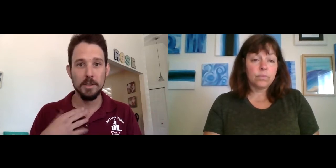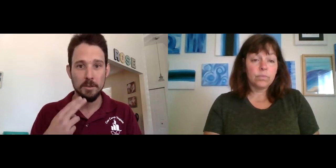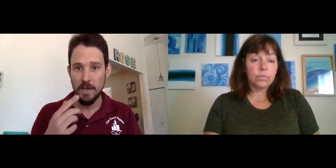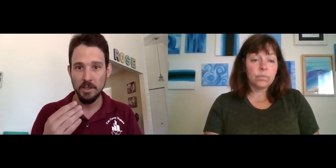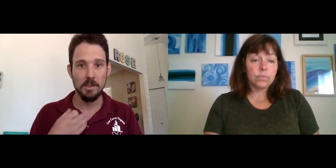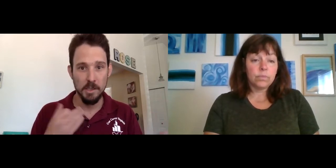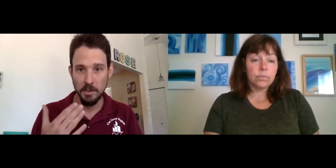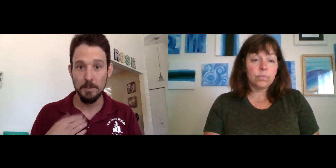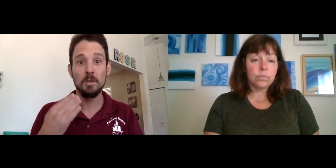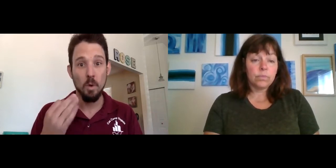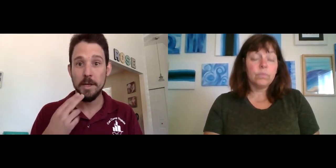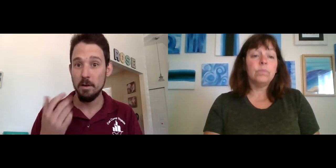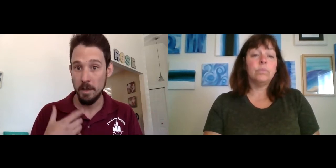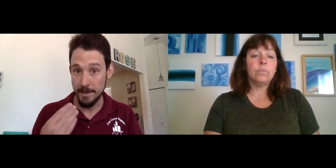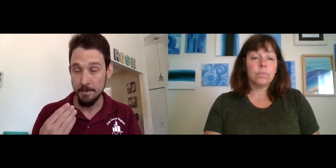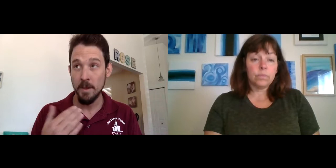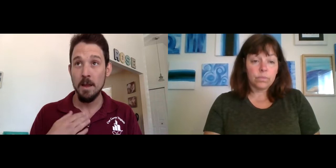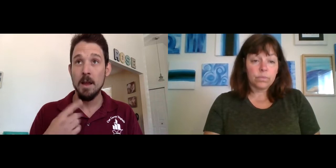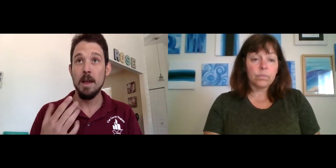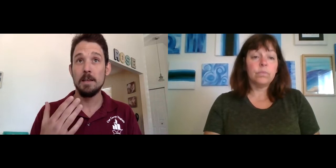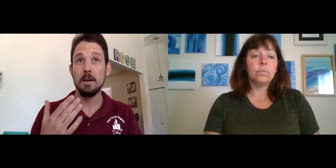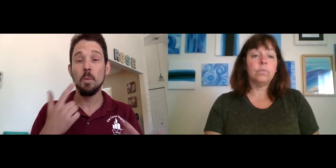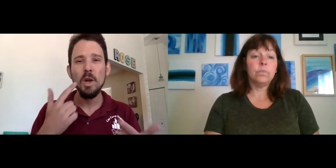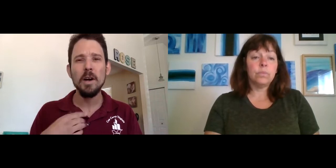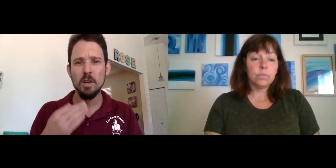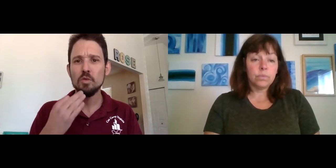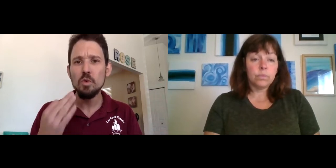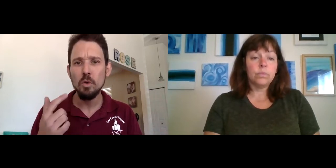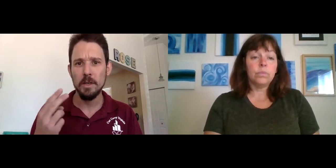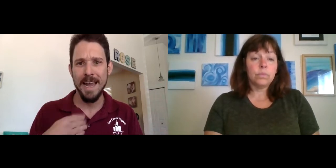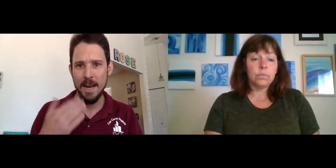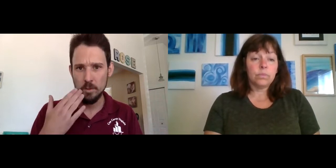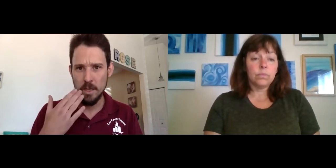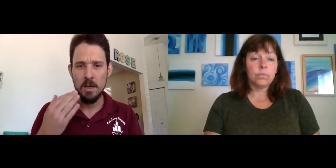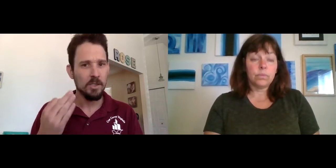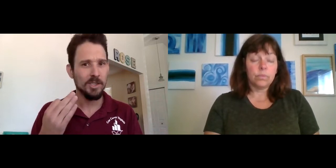intervention system in North Carolina and uh we were in a rural county so